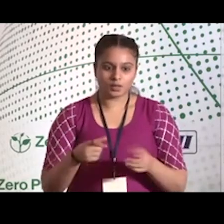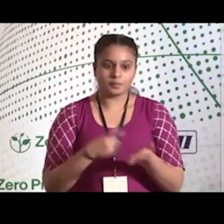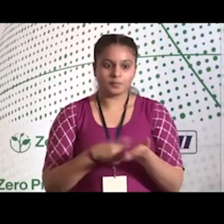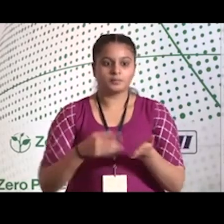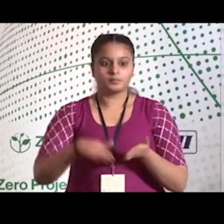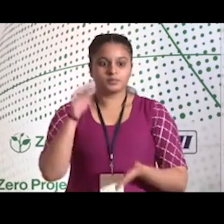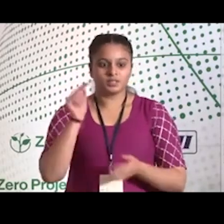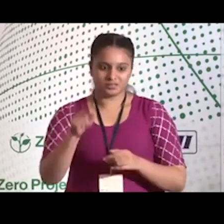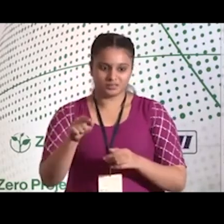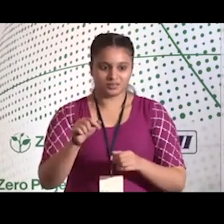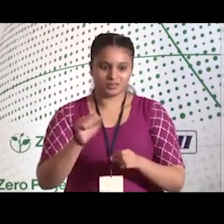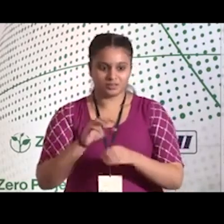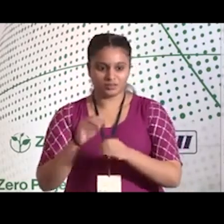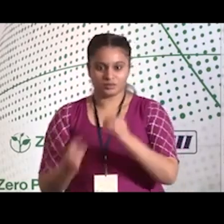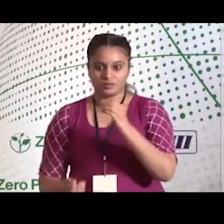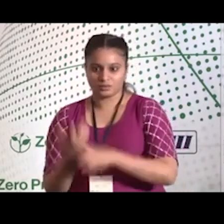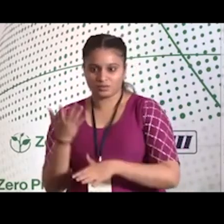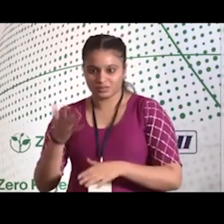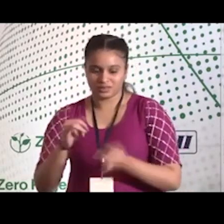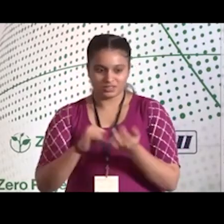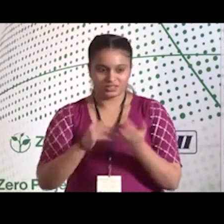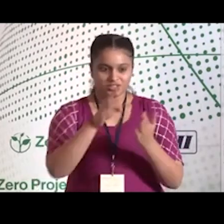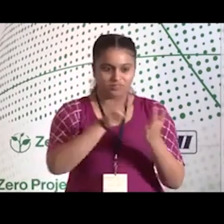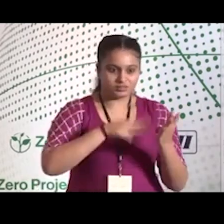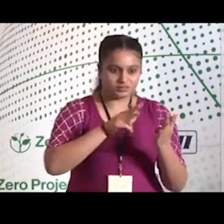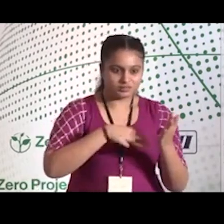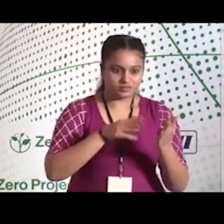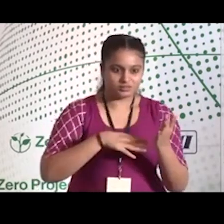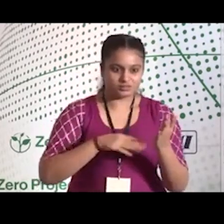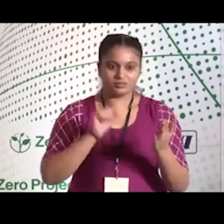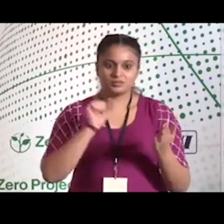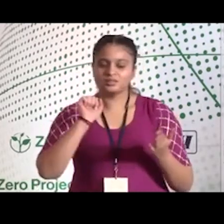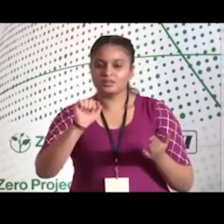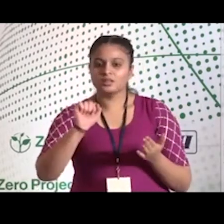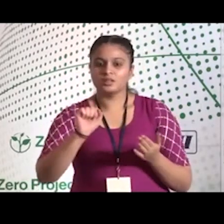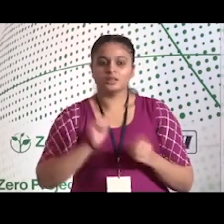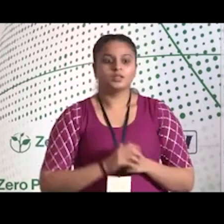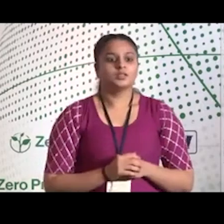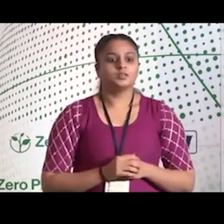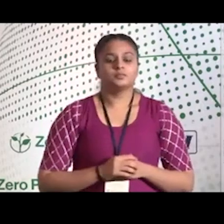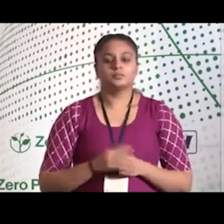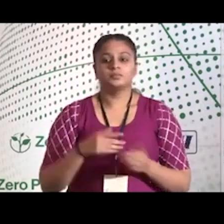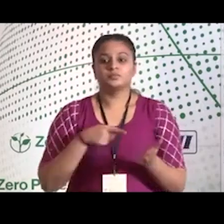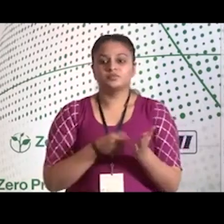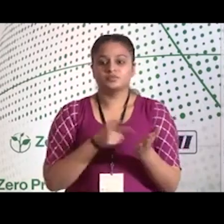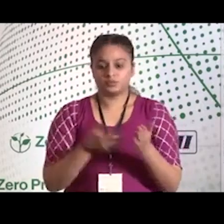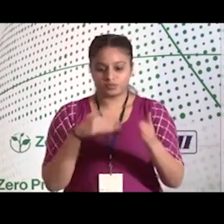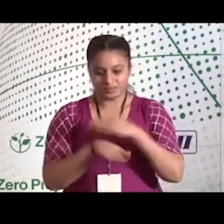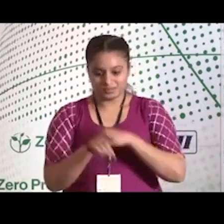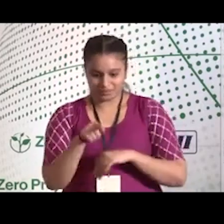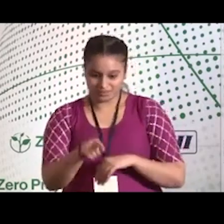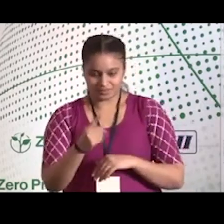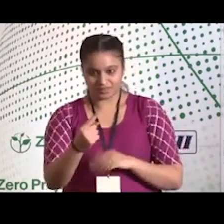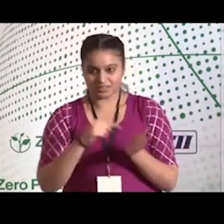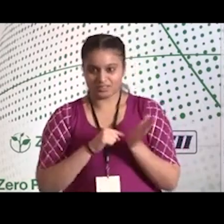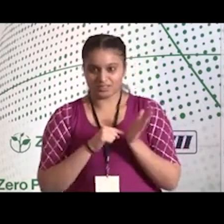and every my global memory going in there. I do. A.S.